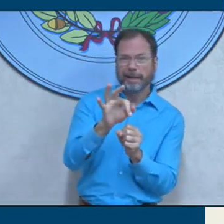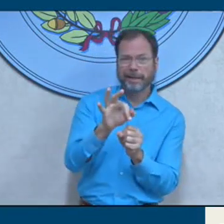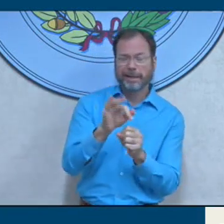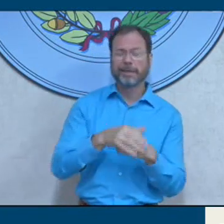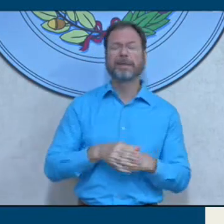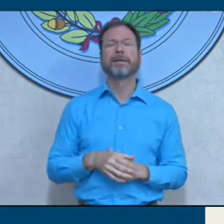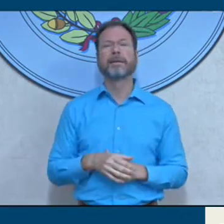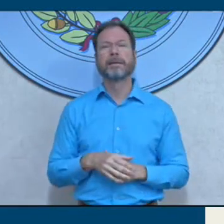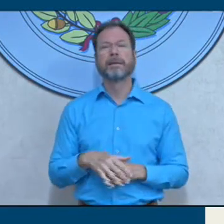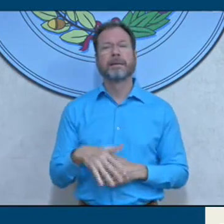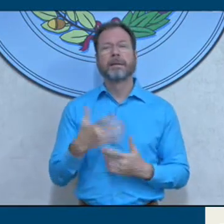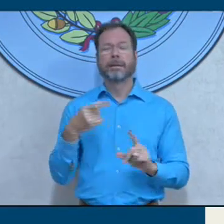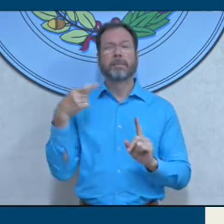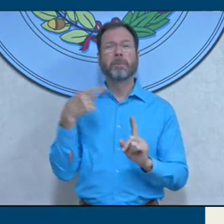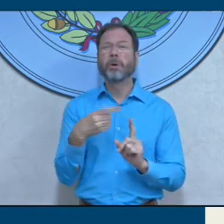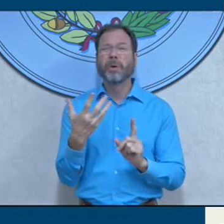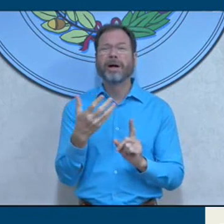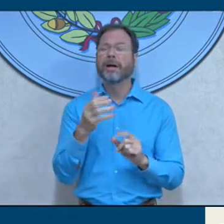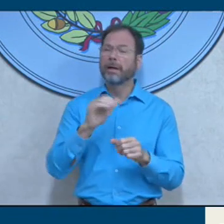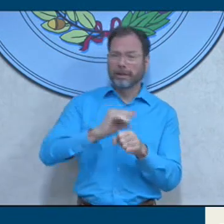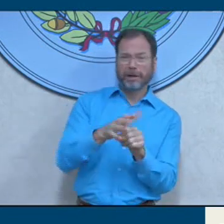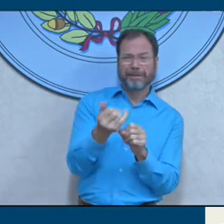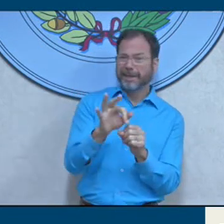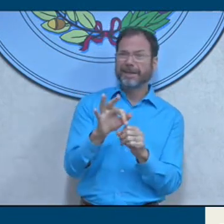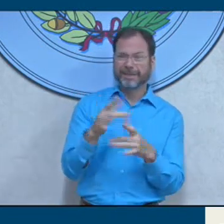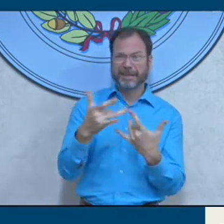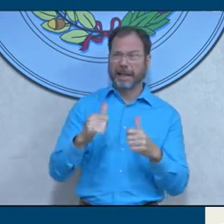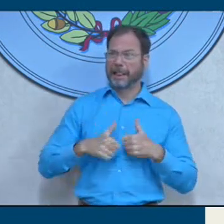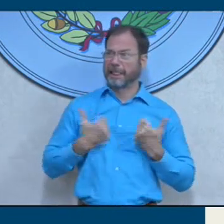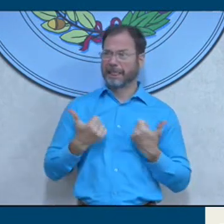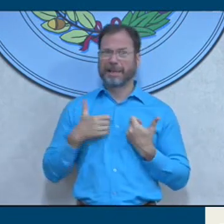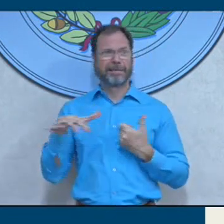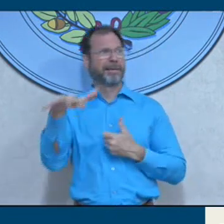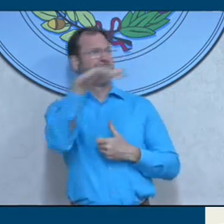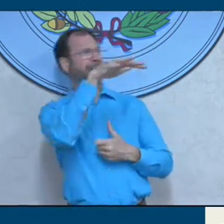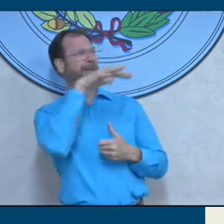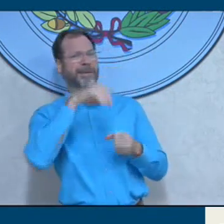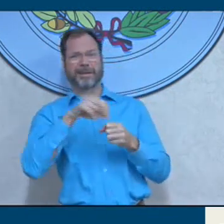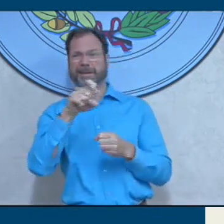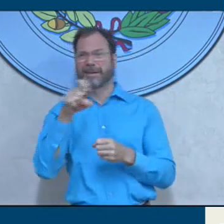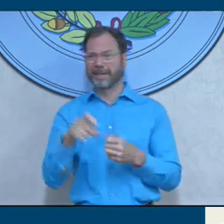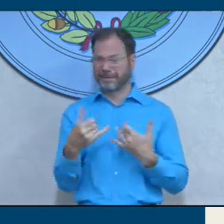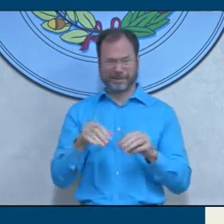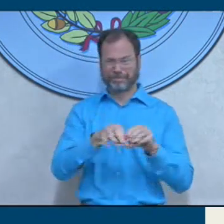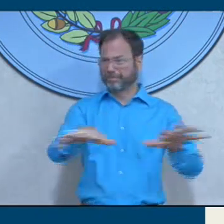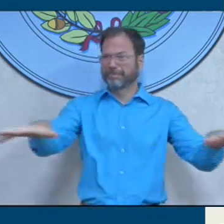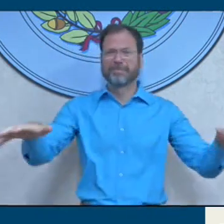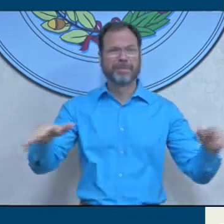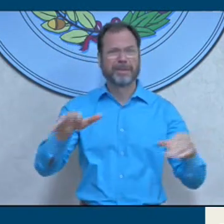TIME WHERE ALL OF US HAVE TO COEXIST WITH COVID-19. THE